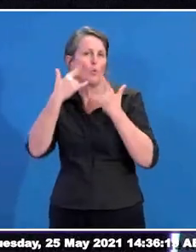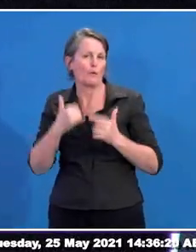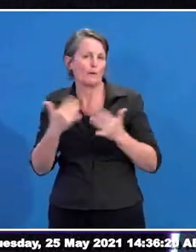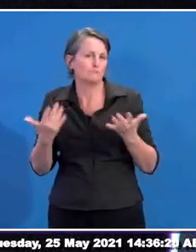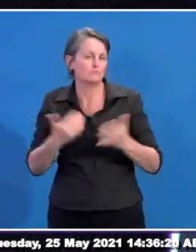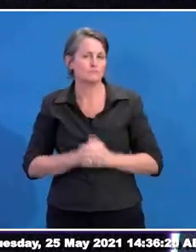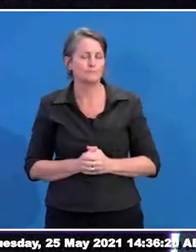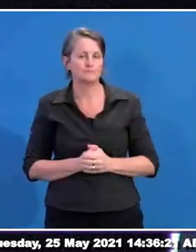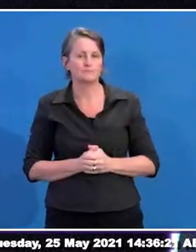Yes?